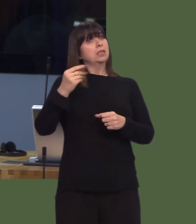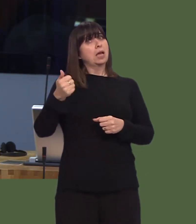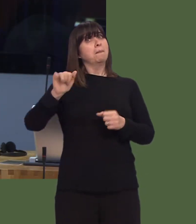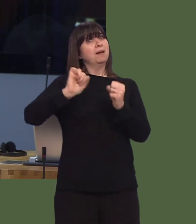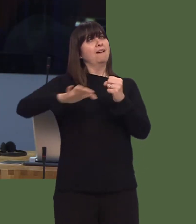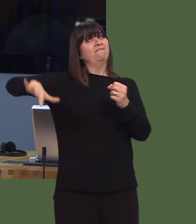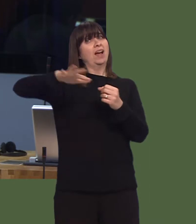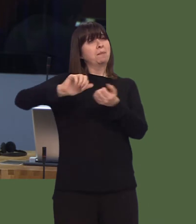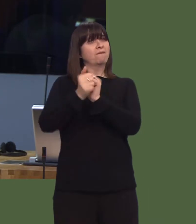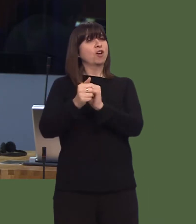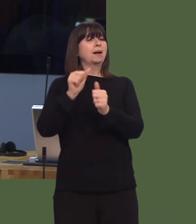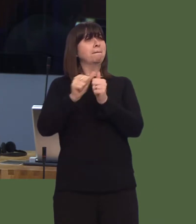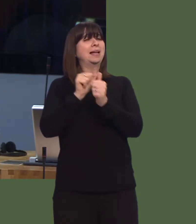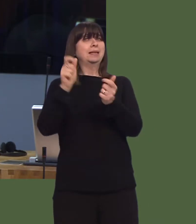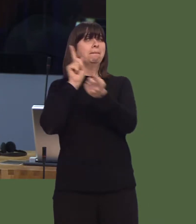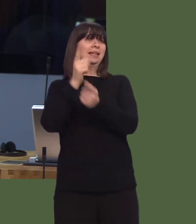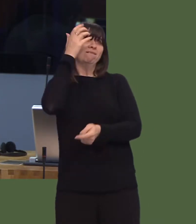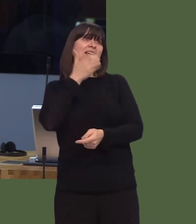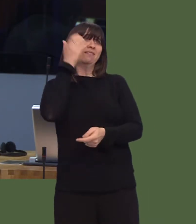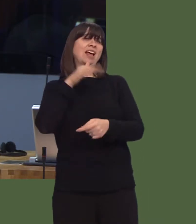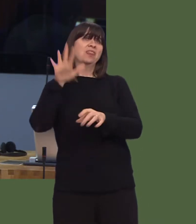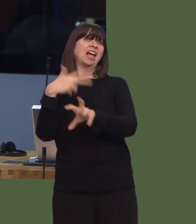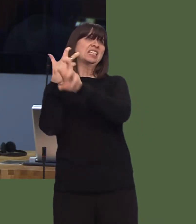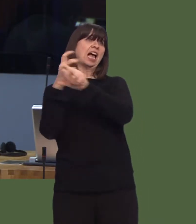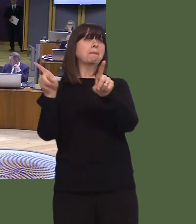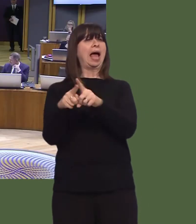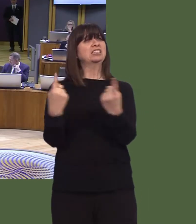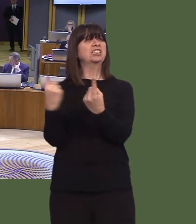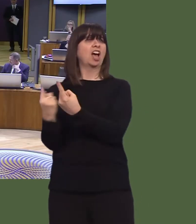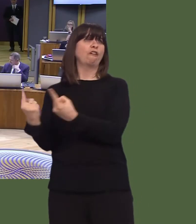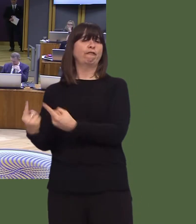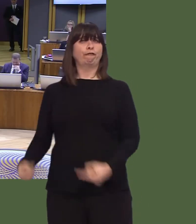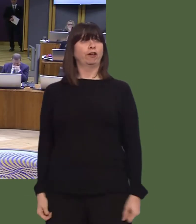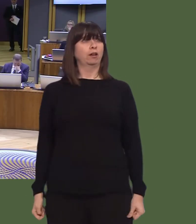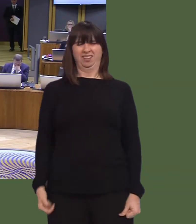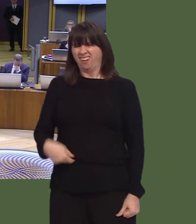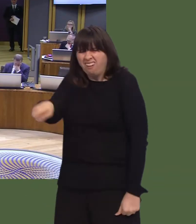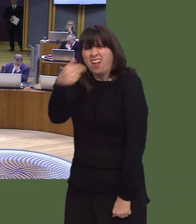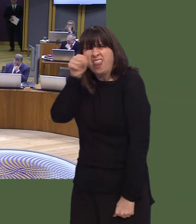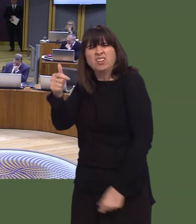It's better to see them in real life than Skyping all the time and stuff.' Well, theseó[Interruption.] Theseó[Interruption.]